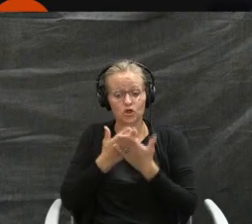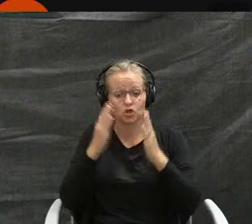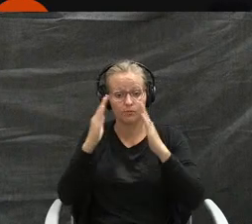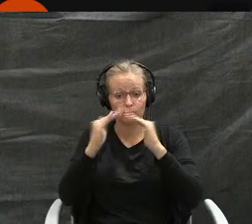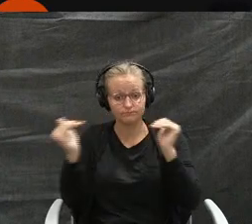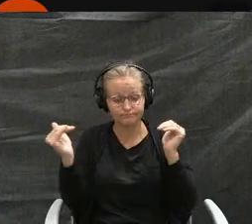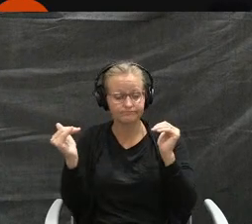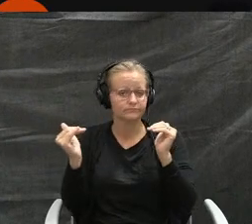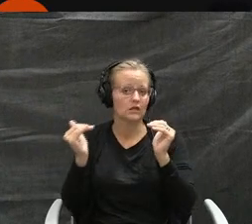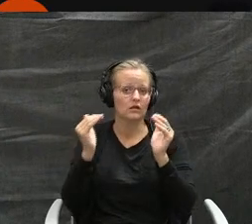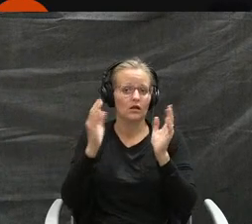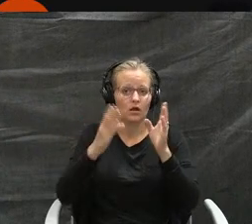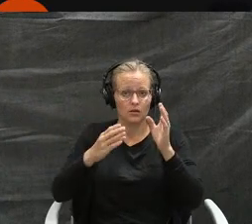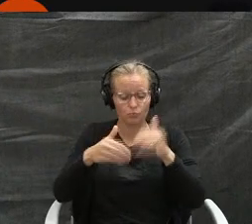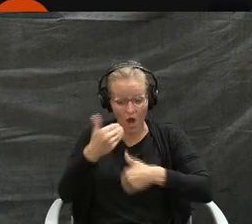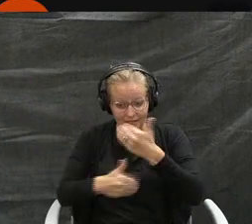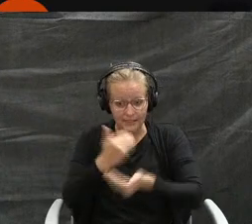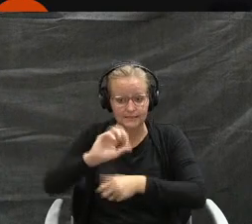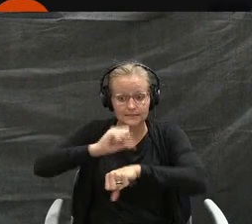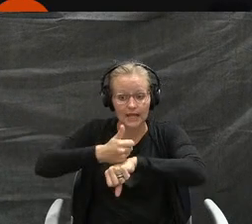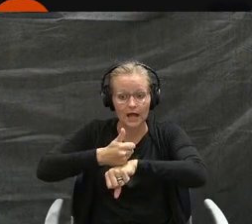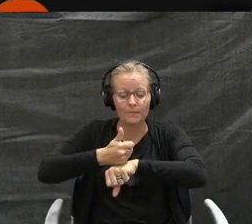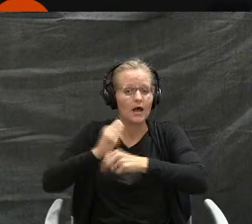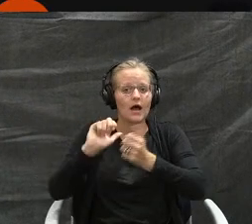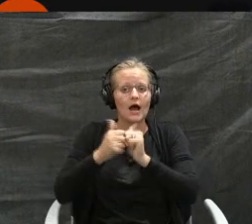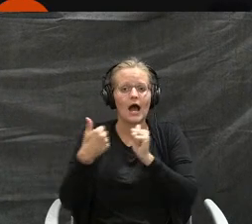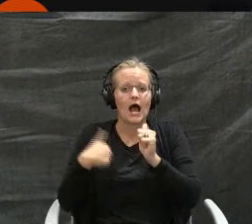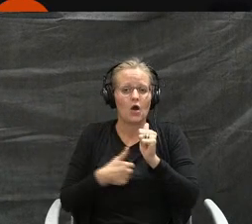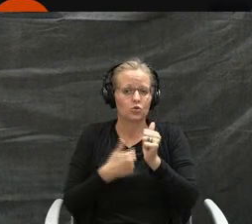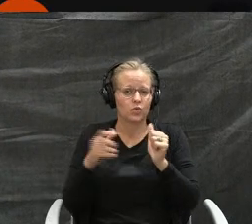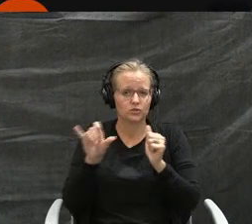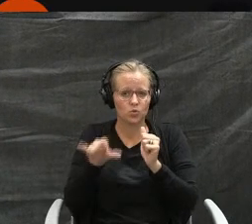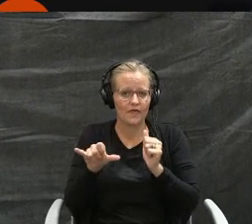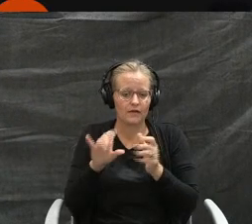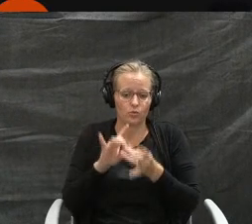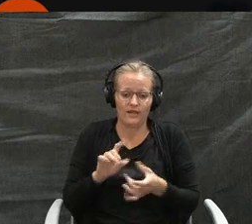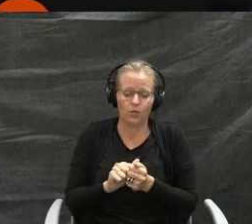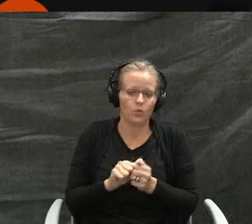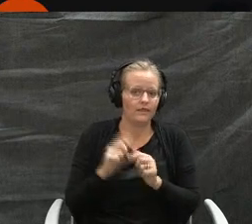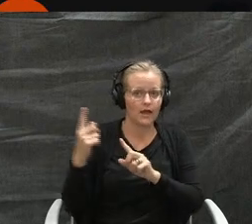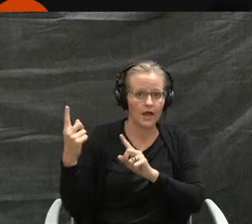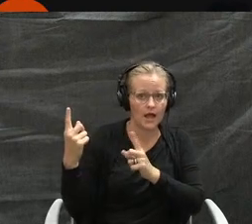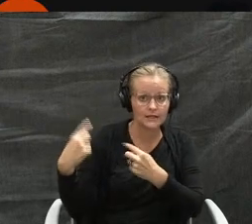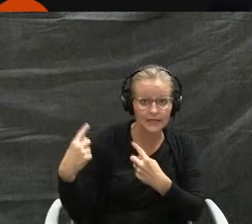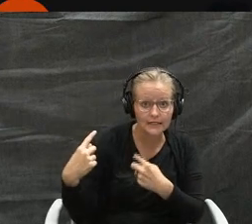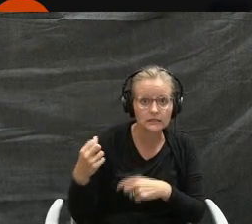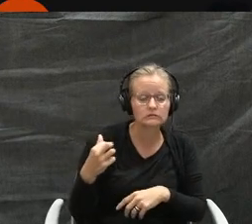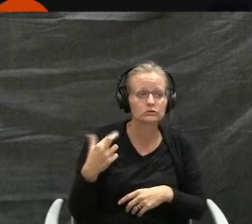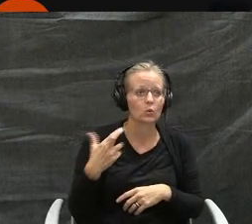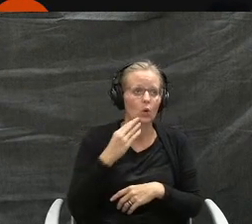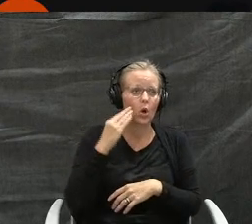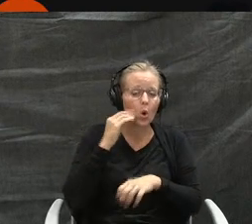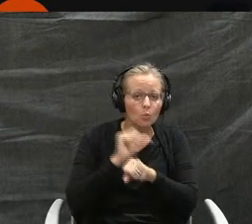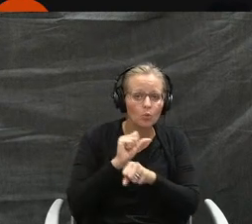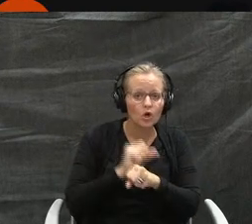and get support to the kids, whether it be attendants, whether it be homework or whether it be some social issues